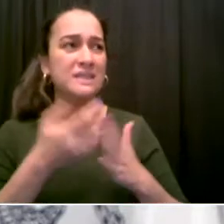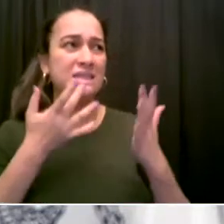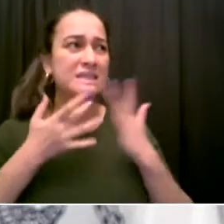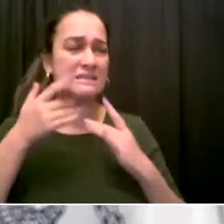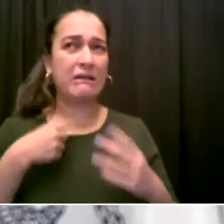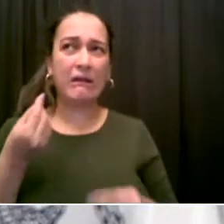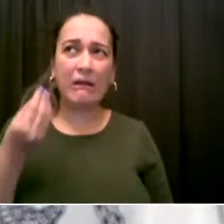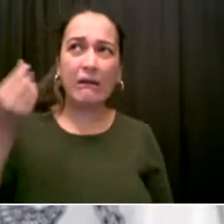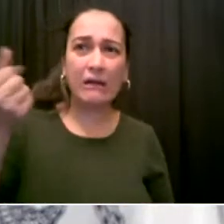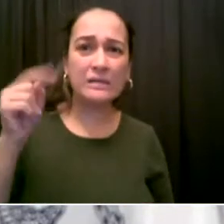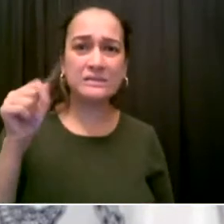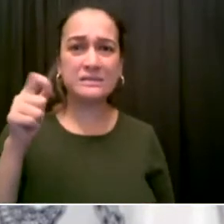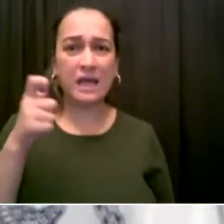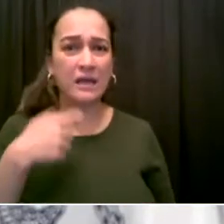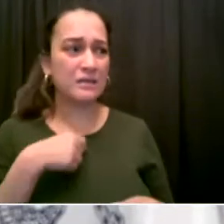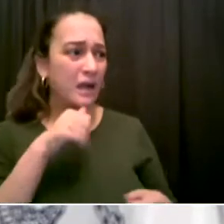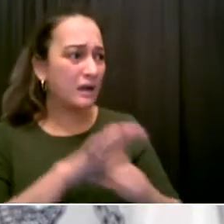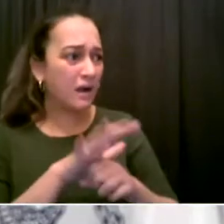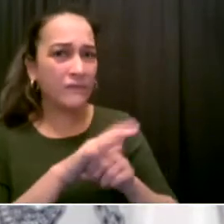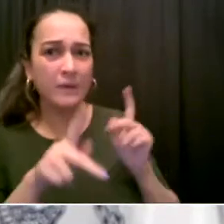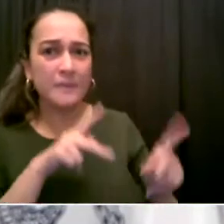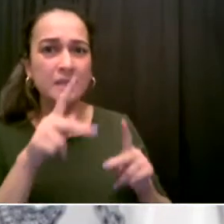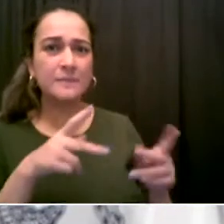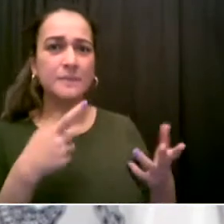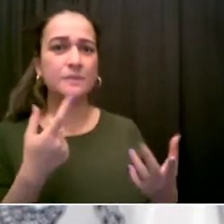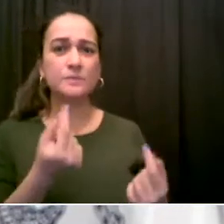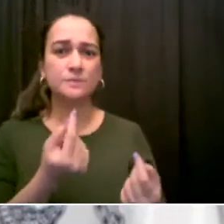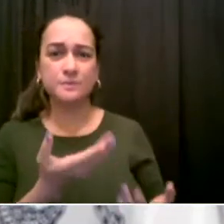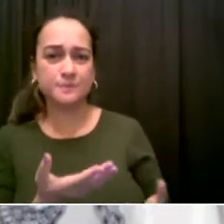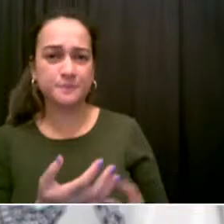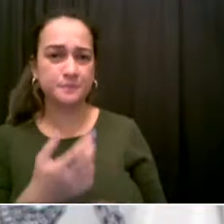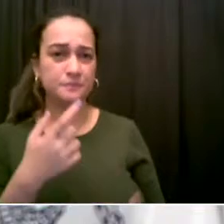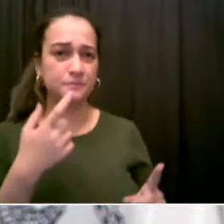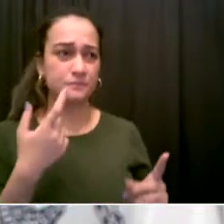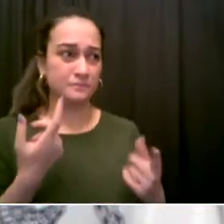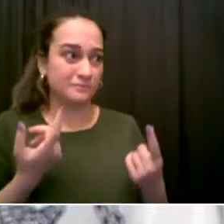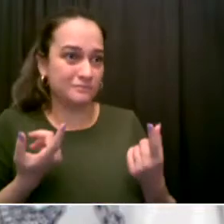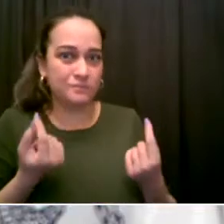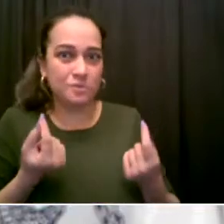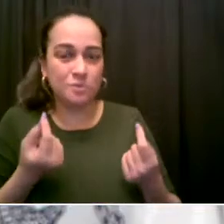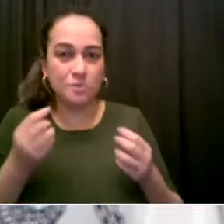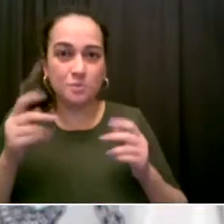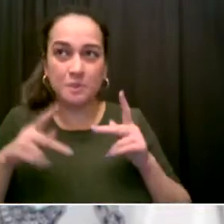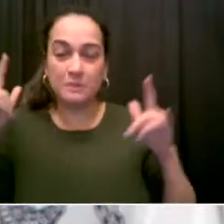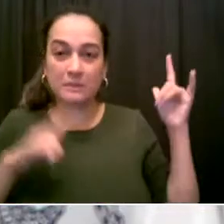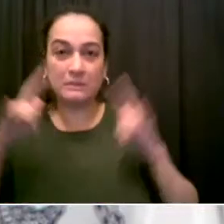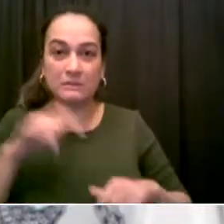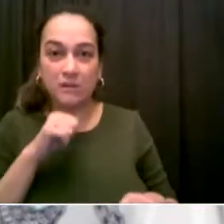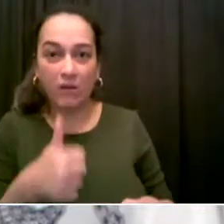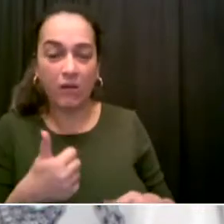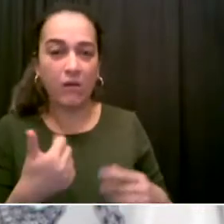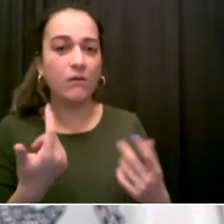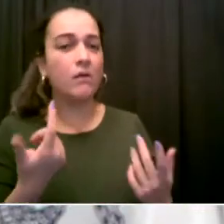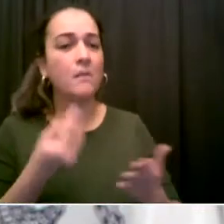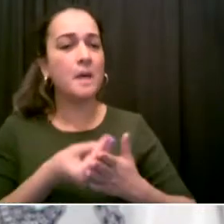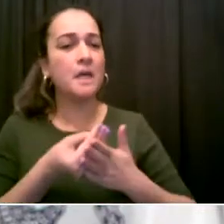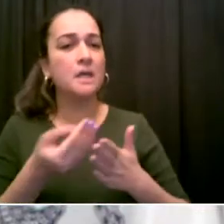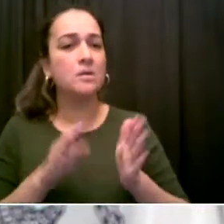TAX PAYMENTS. THEY ARE HURTING . WHEN YOU REMOVE THESE